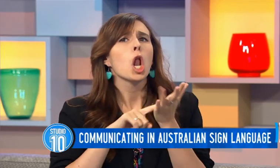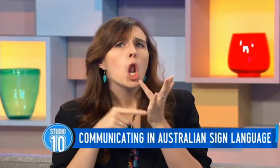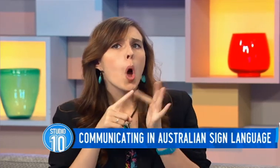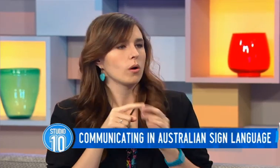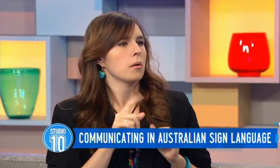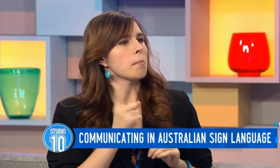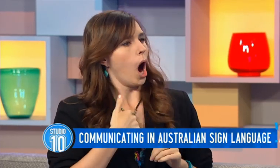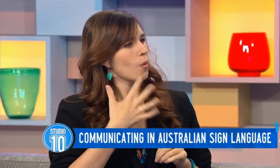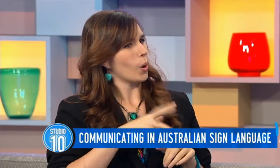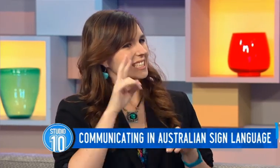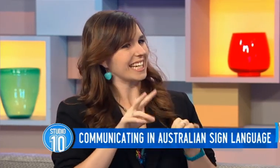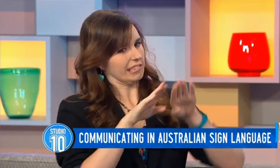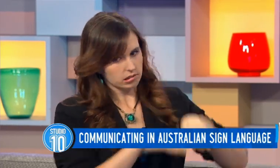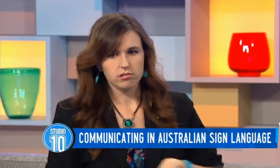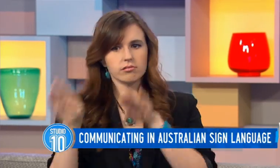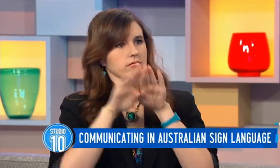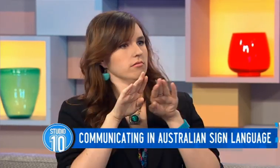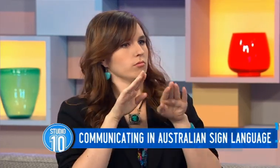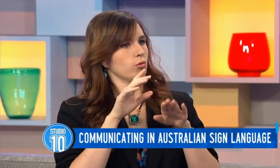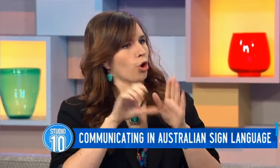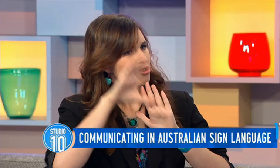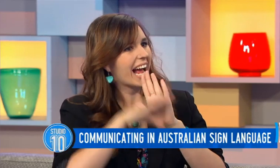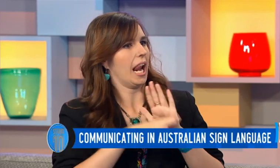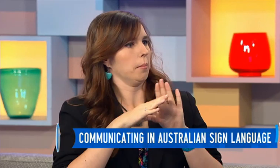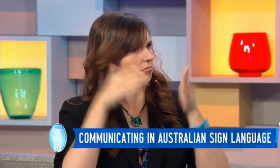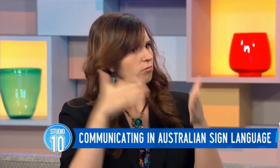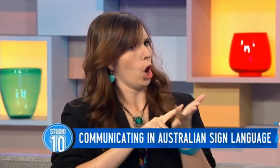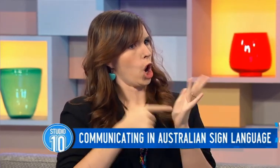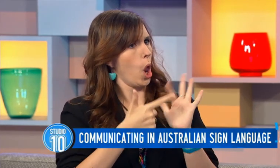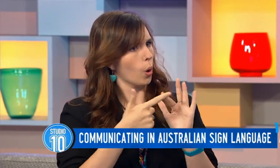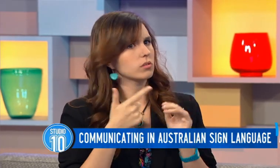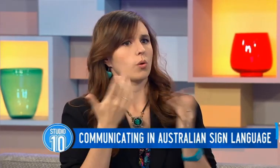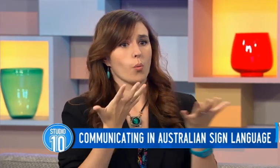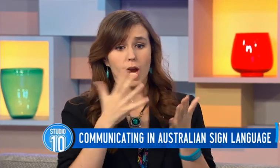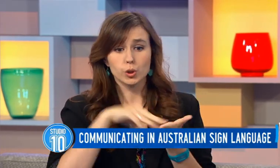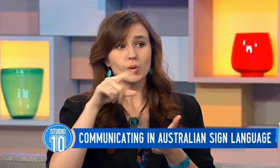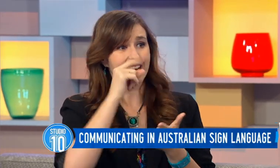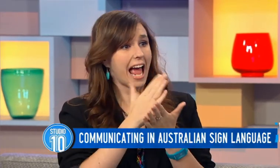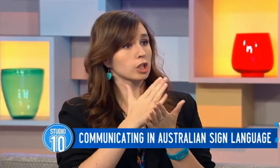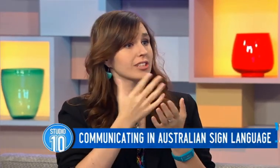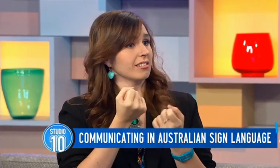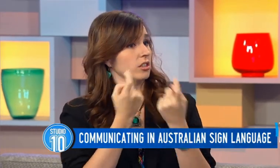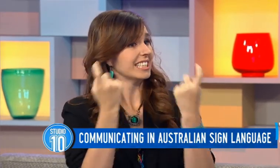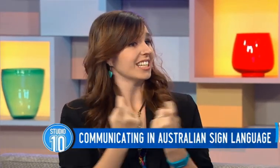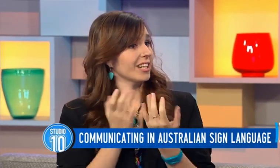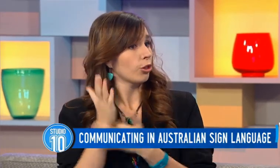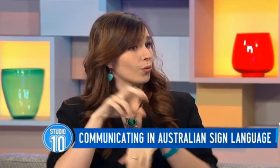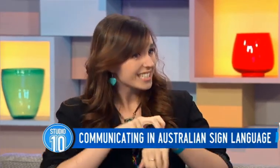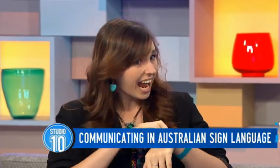education classes for Auslan as a LOTE but I'd like to see that standardised have a curriculum to focus on as a language other than English.